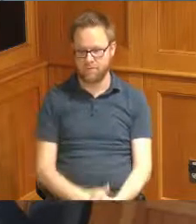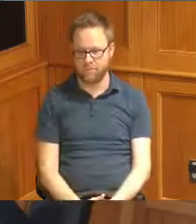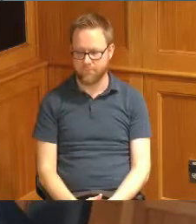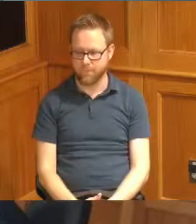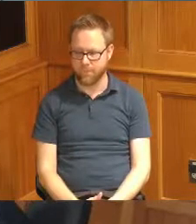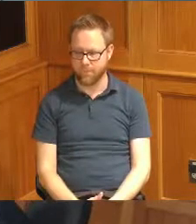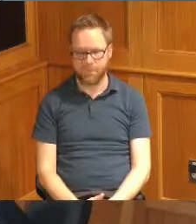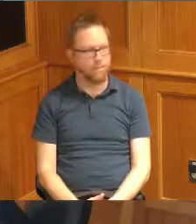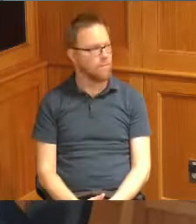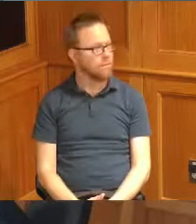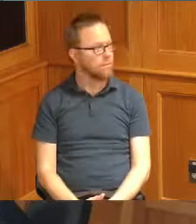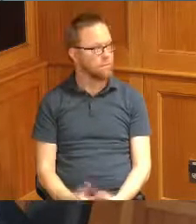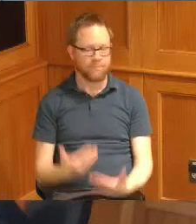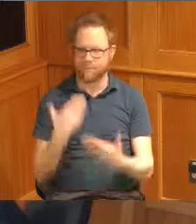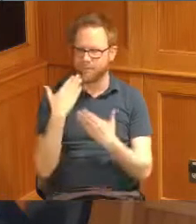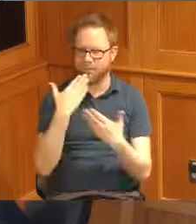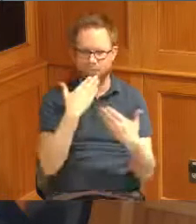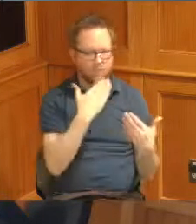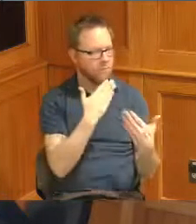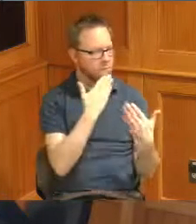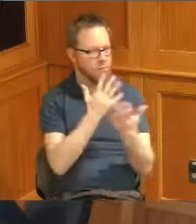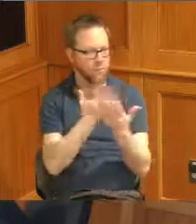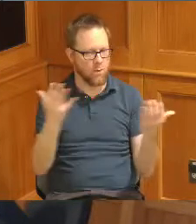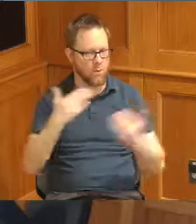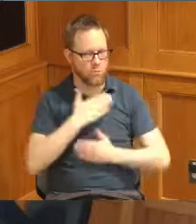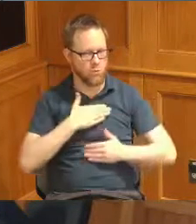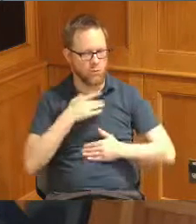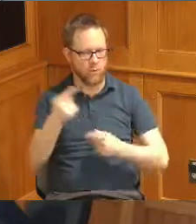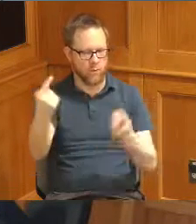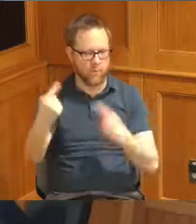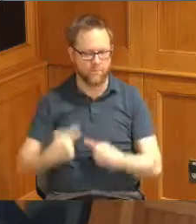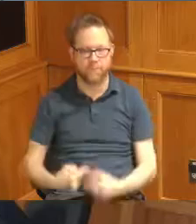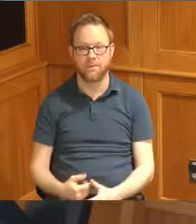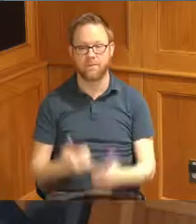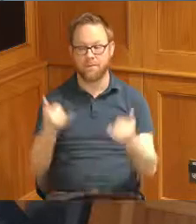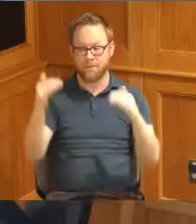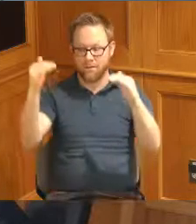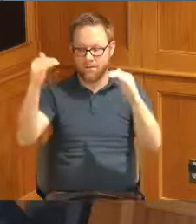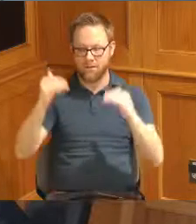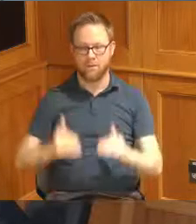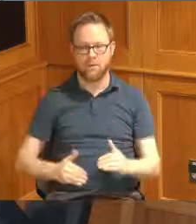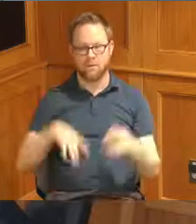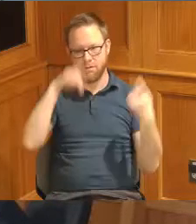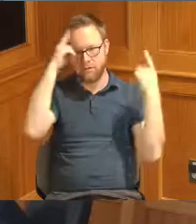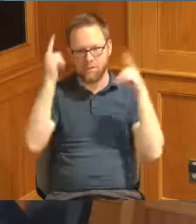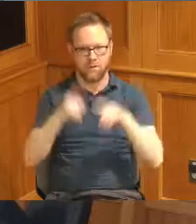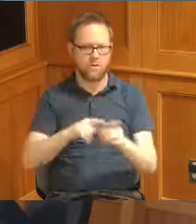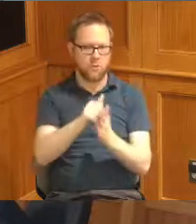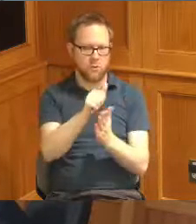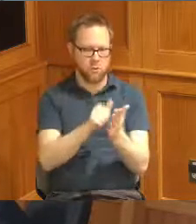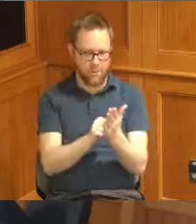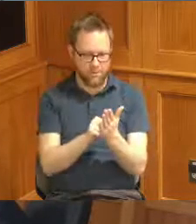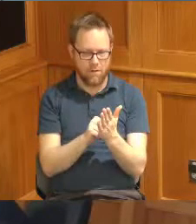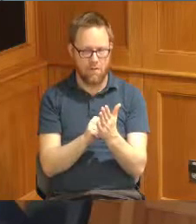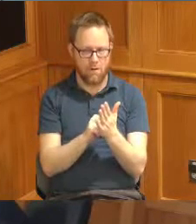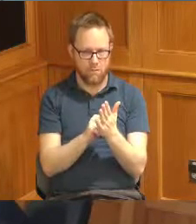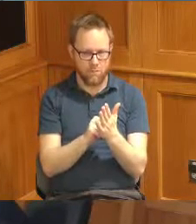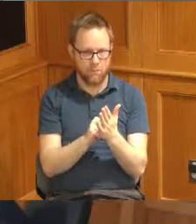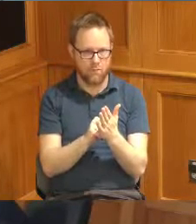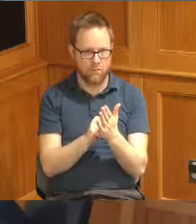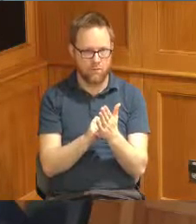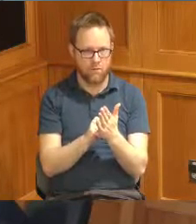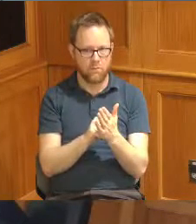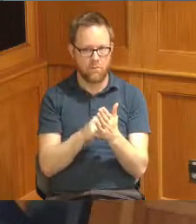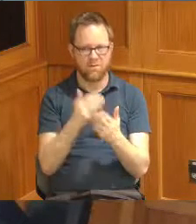thank you so much really appreciate it now we go to the consent agenda we've got some items and